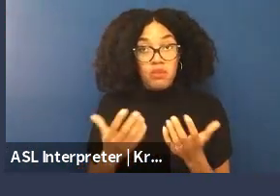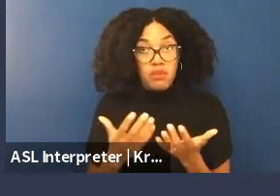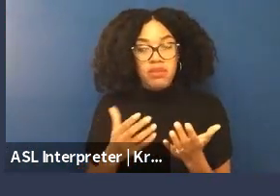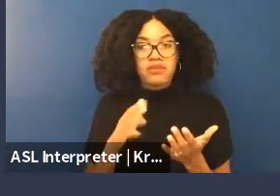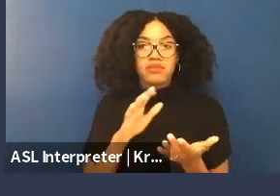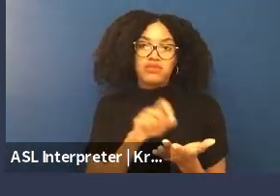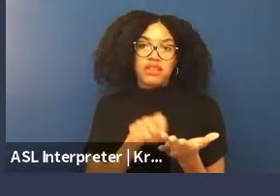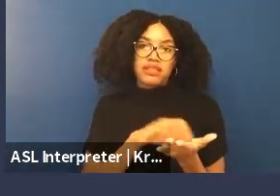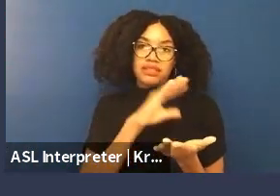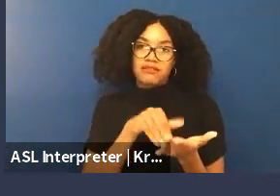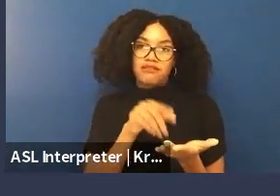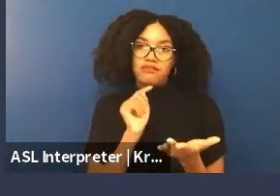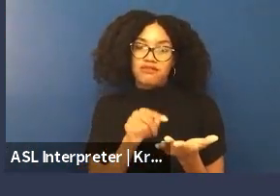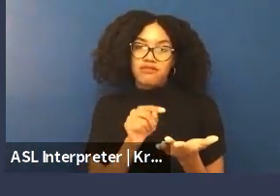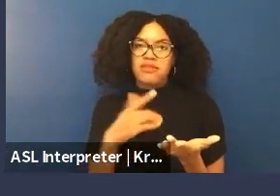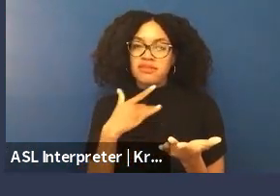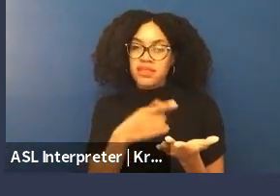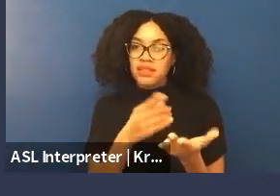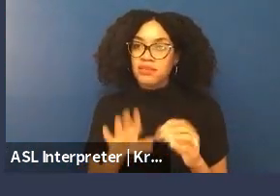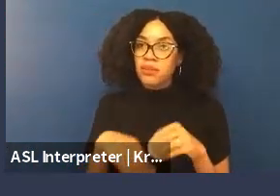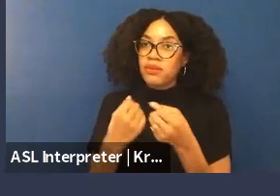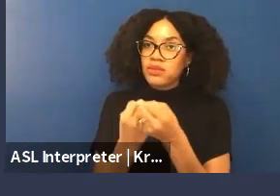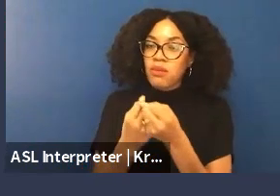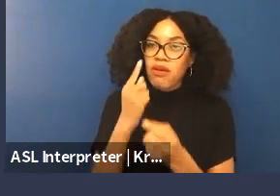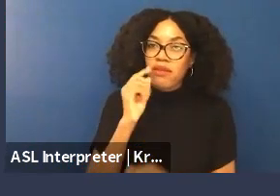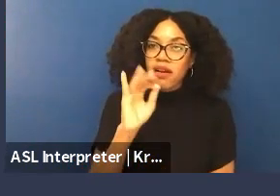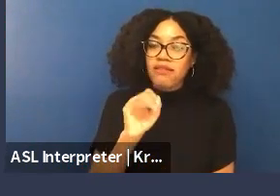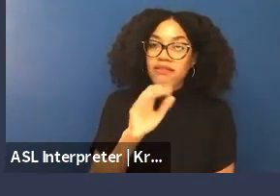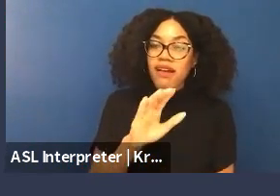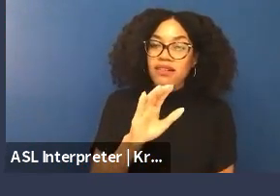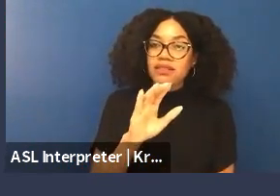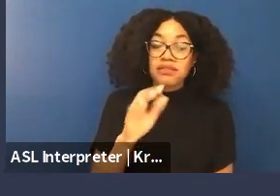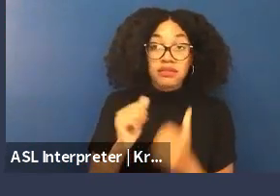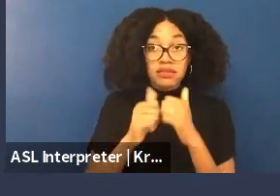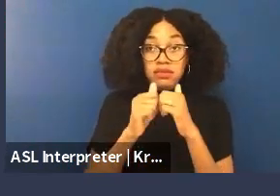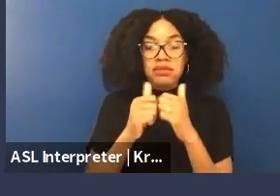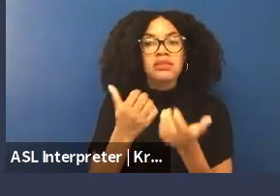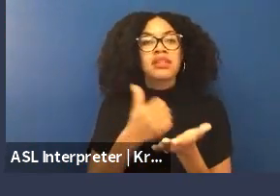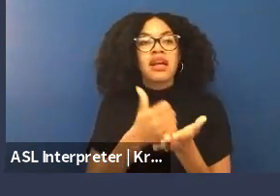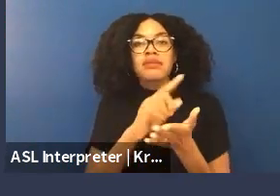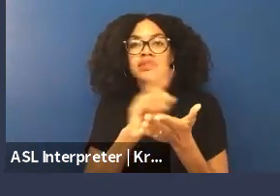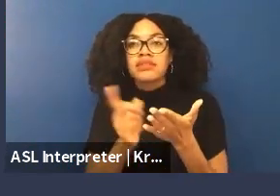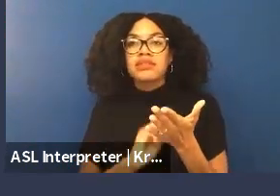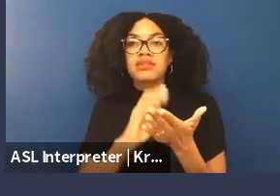because they can offer support for faculty in helping design courses or helping design